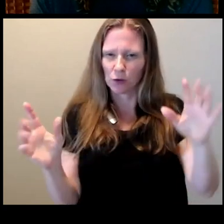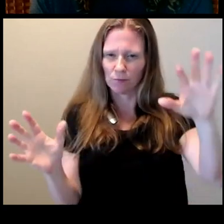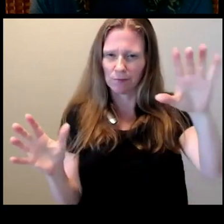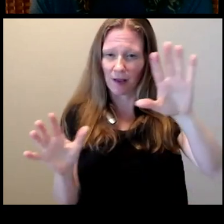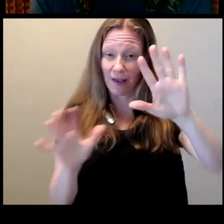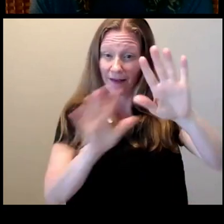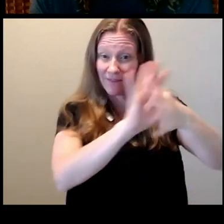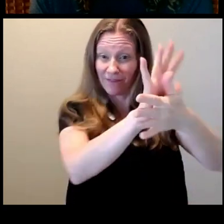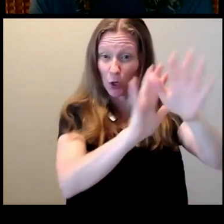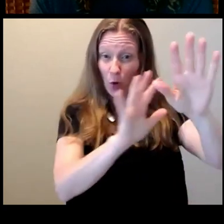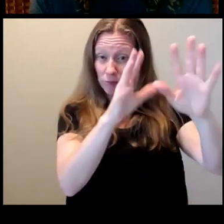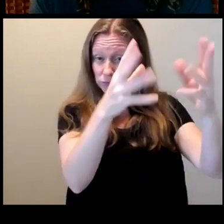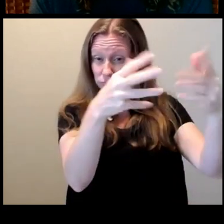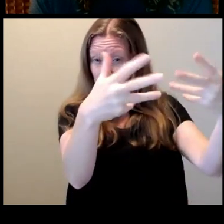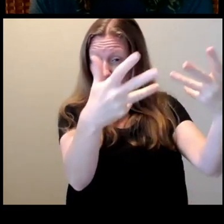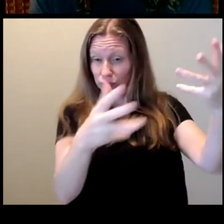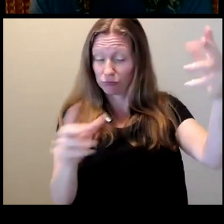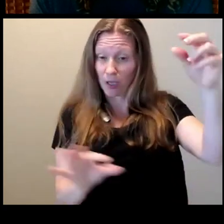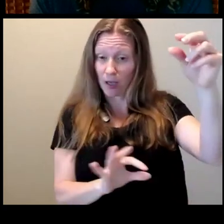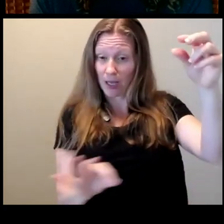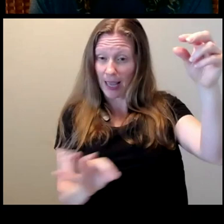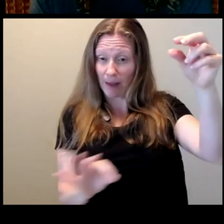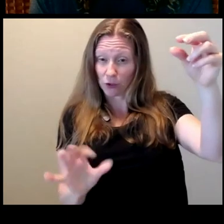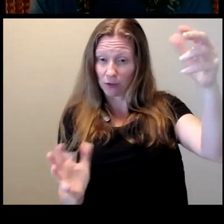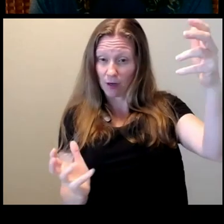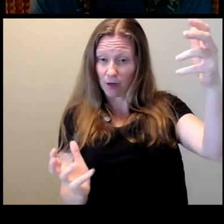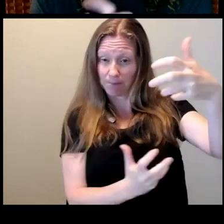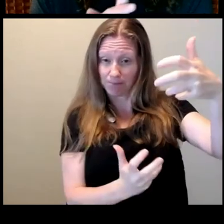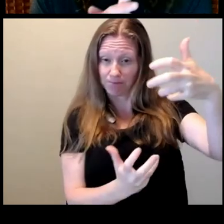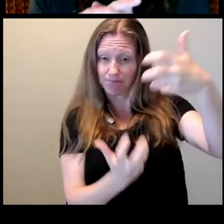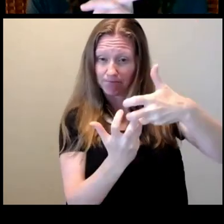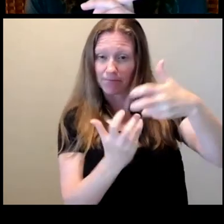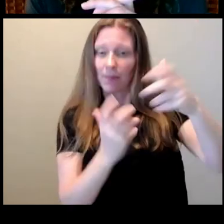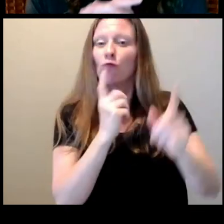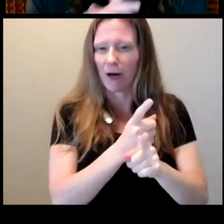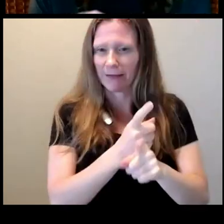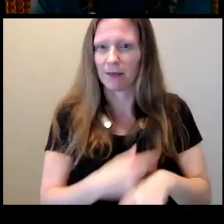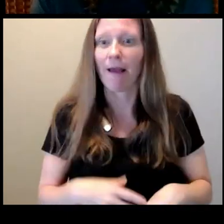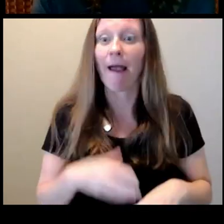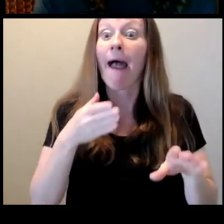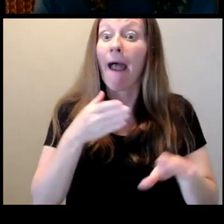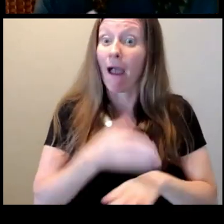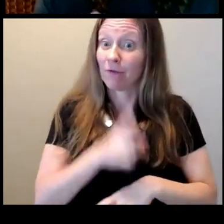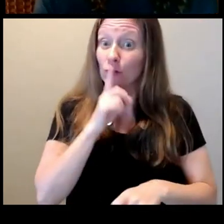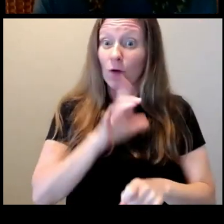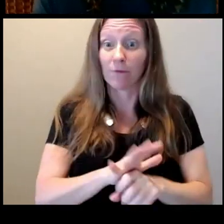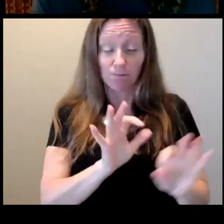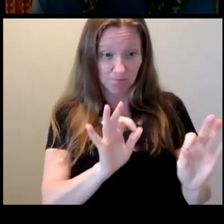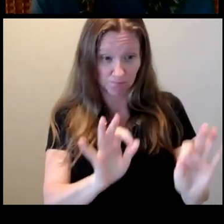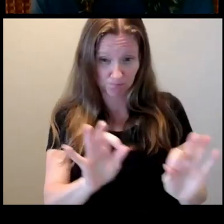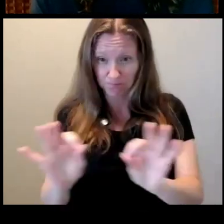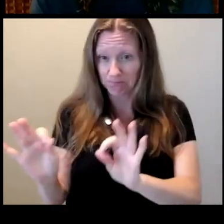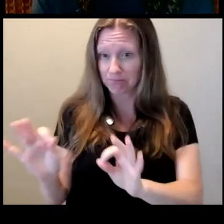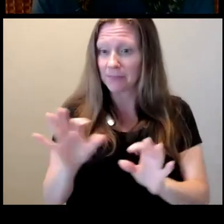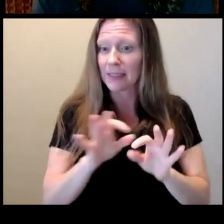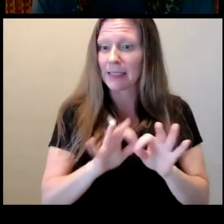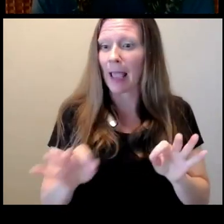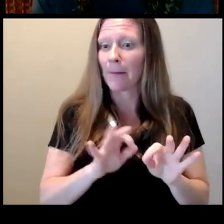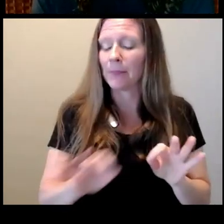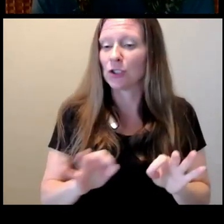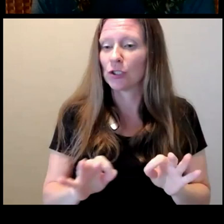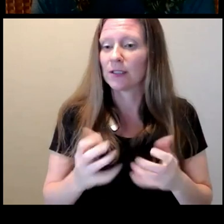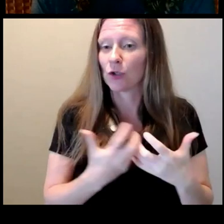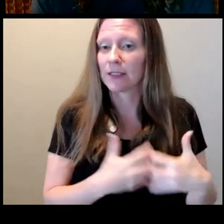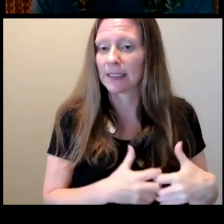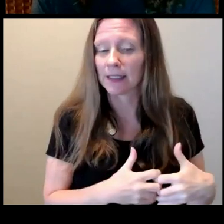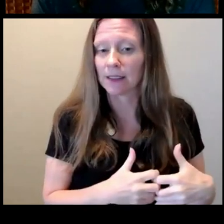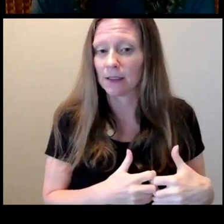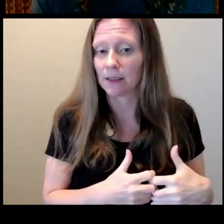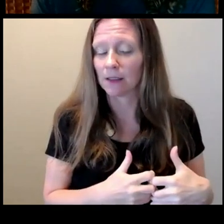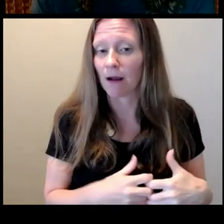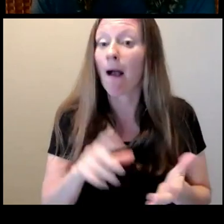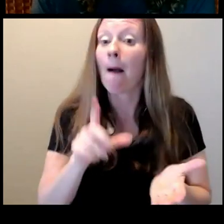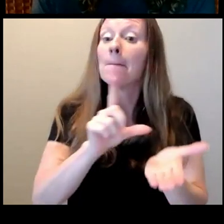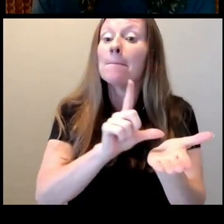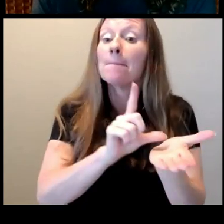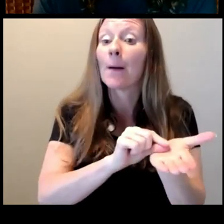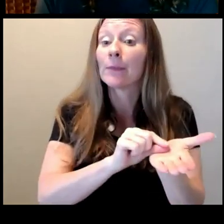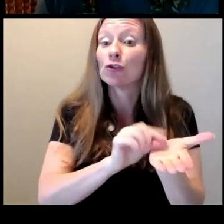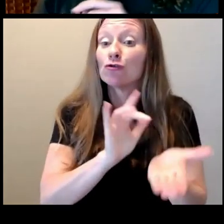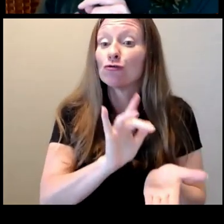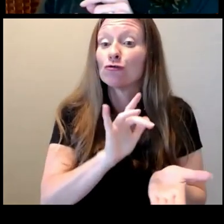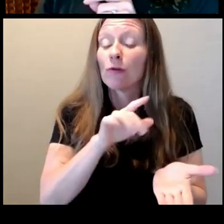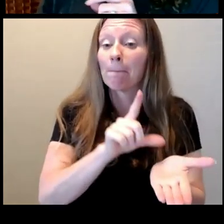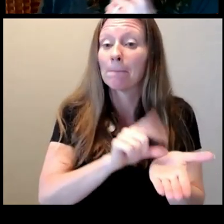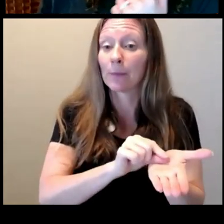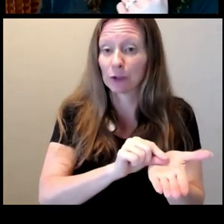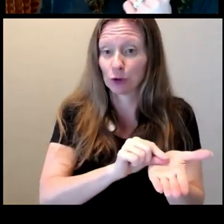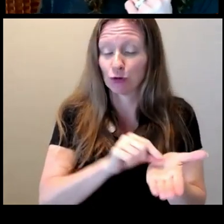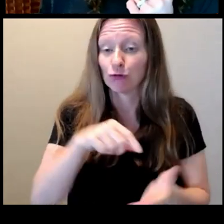After you've confirmed the captions are in sync, publish.